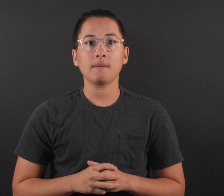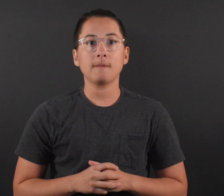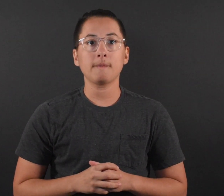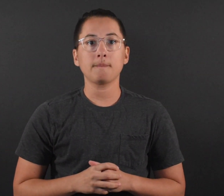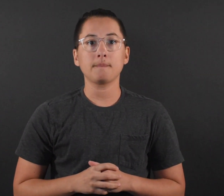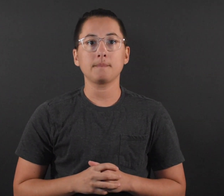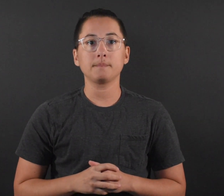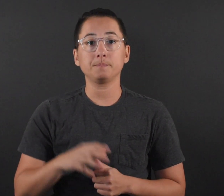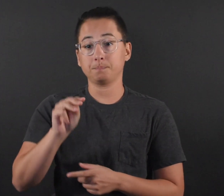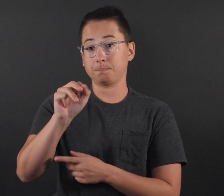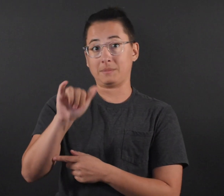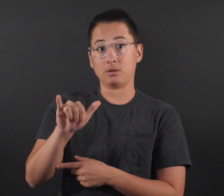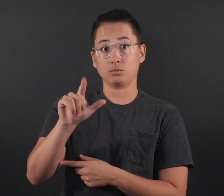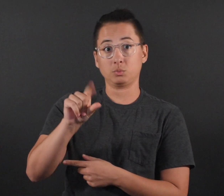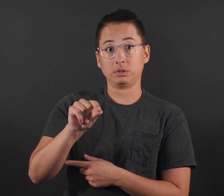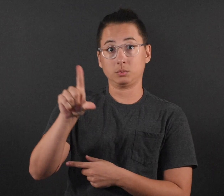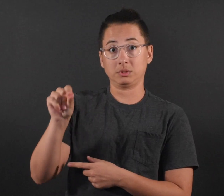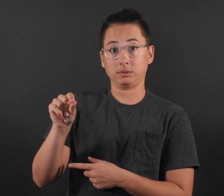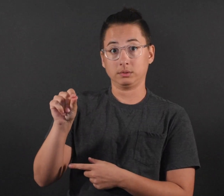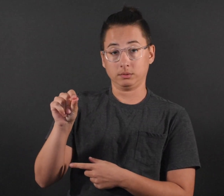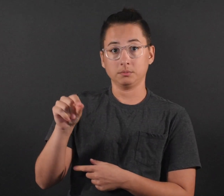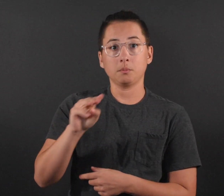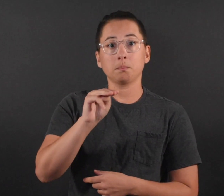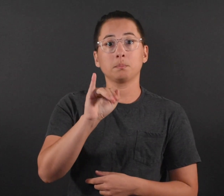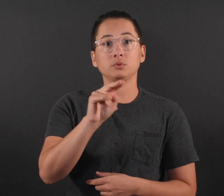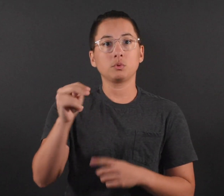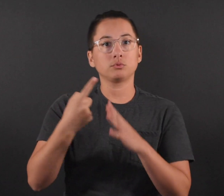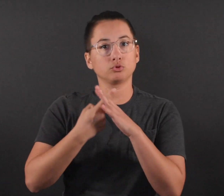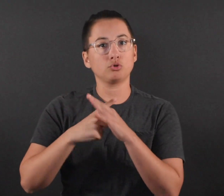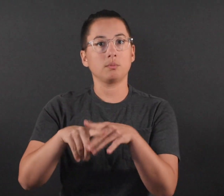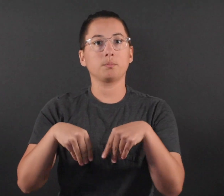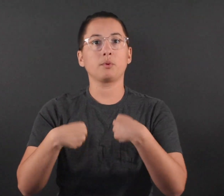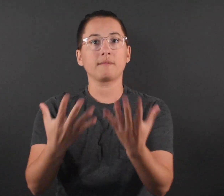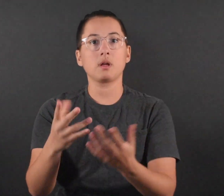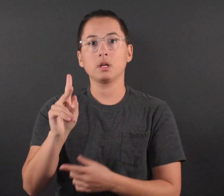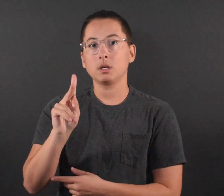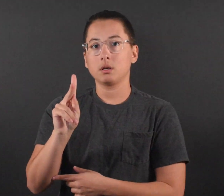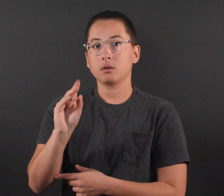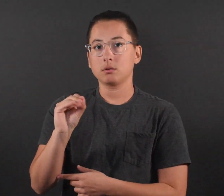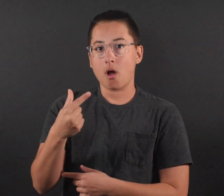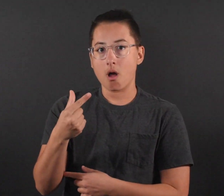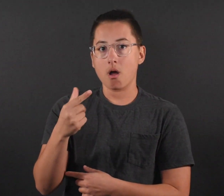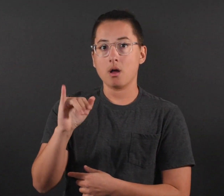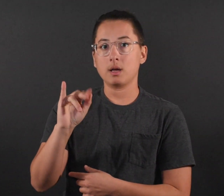Minnesota started providing the Kognito At-Risk mental health training